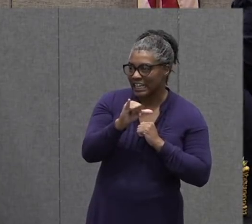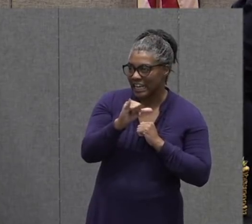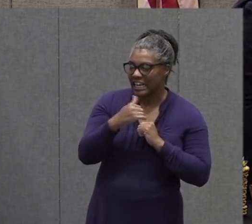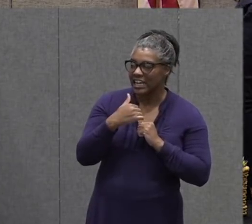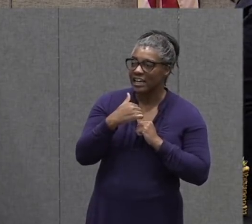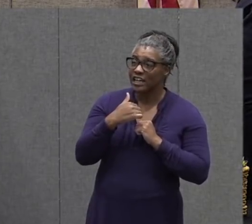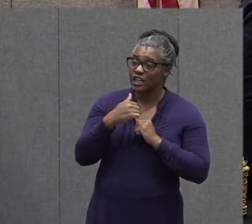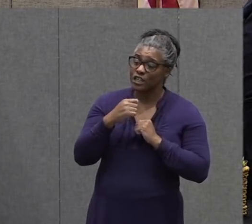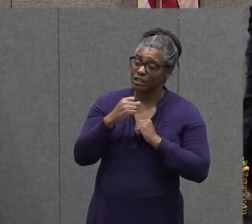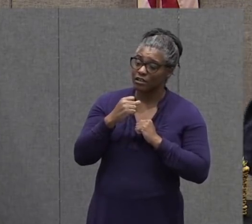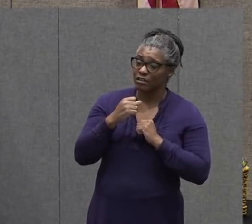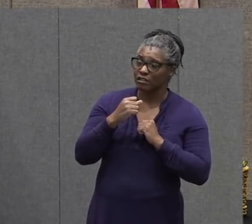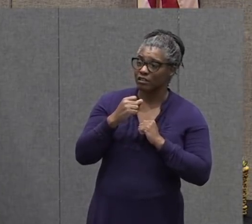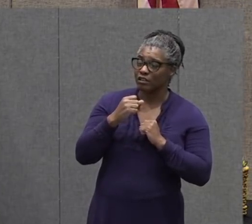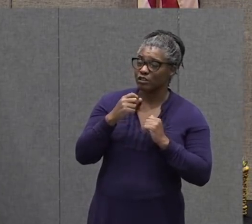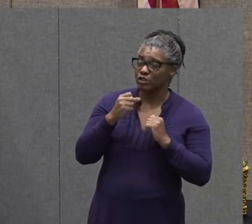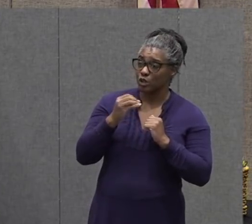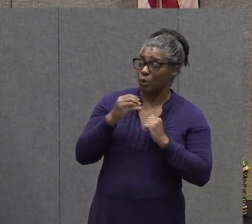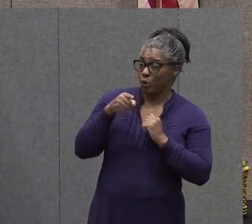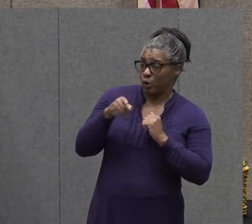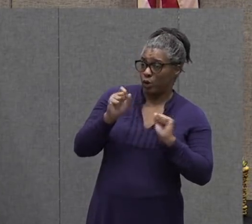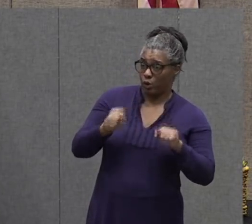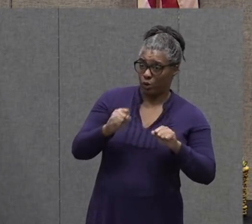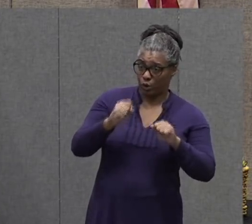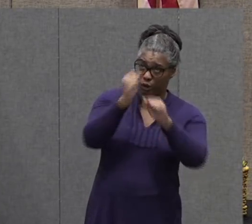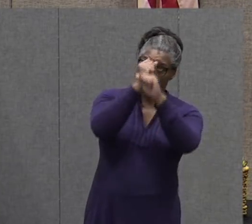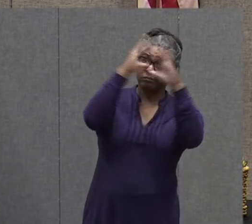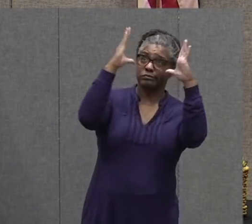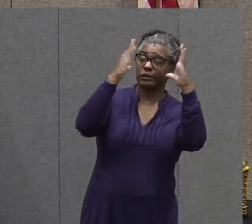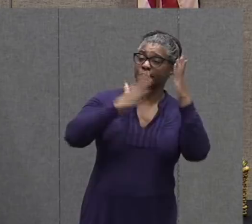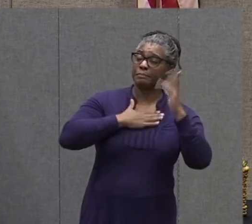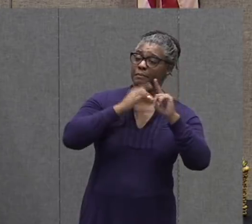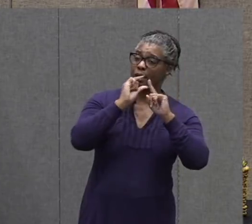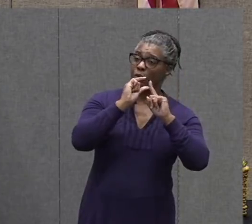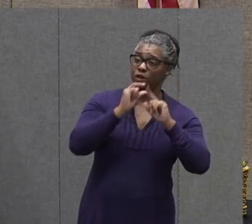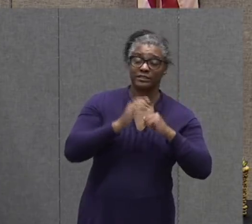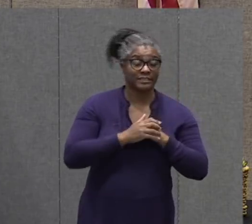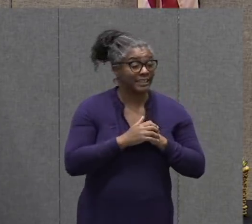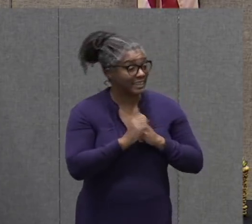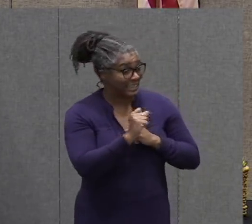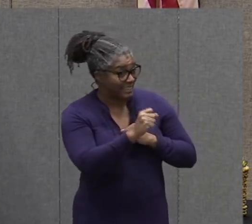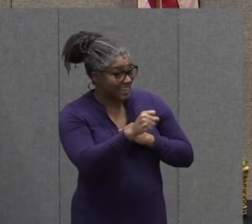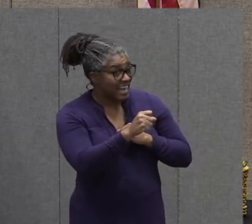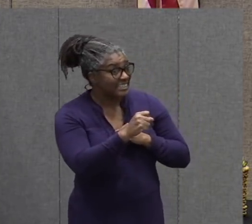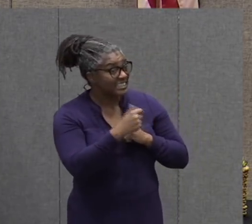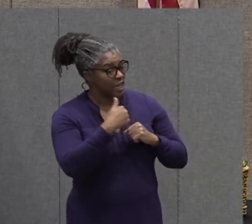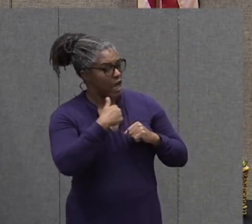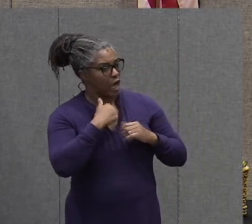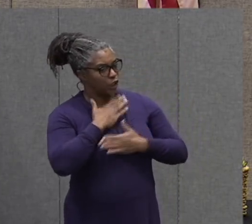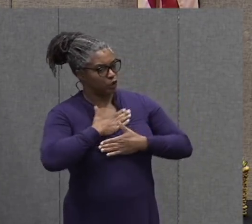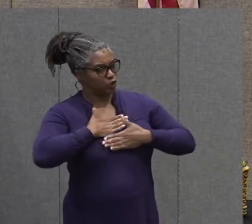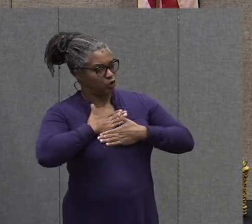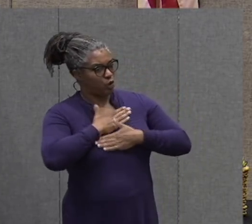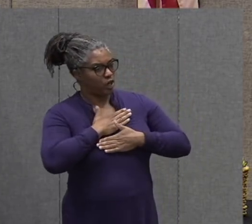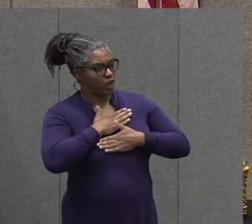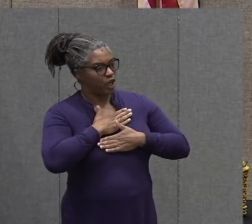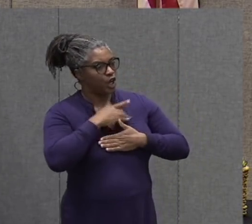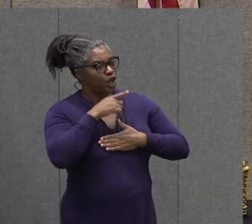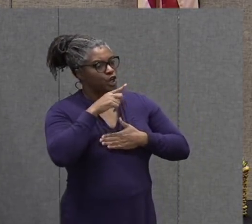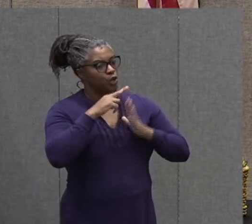[Miss Martindale] Right, and I really enjoyed your pausing, and it made it more effective